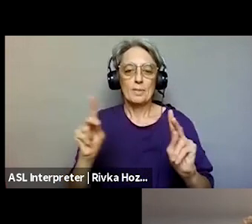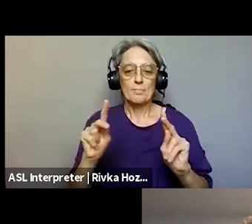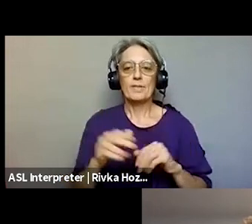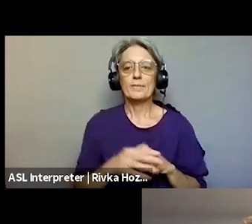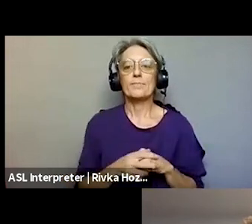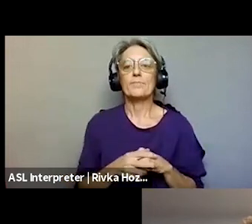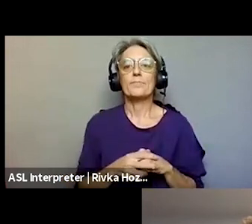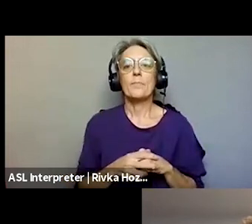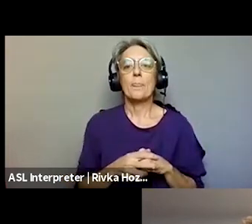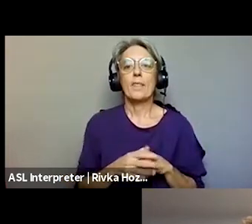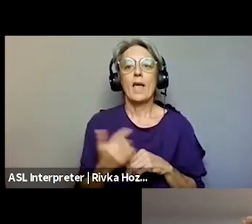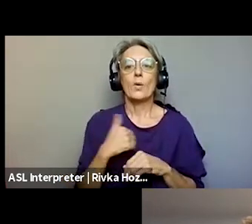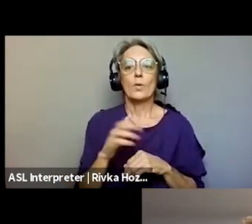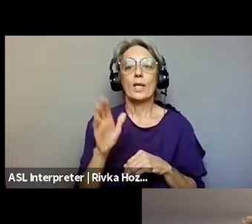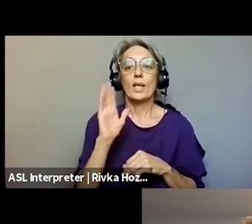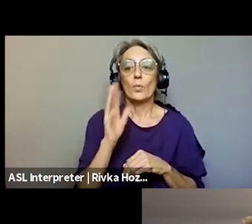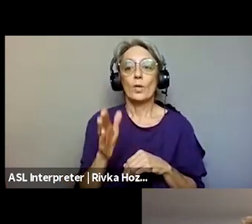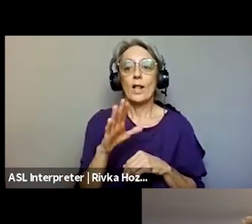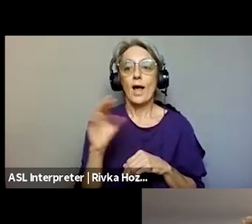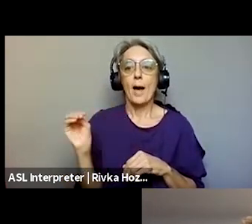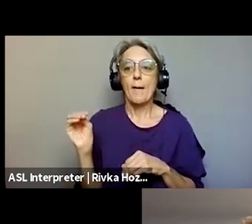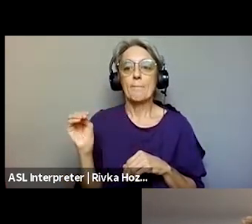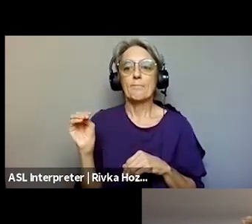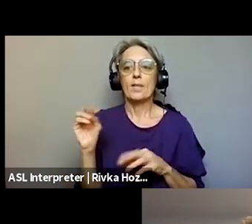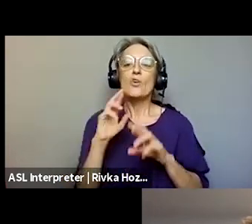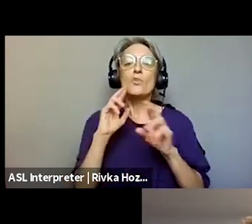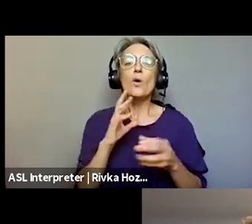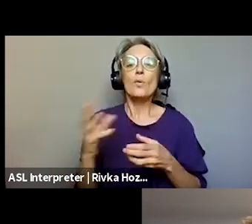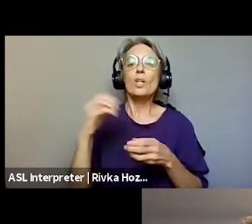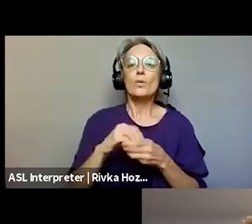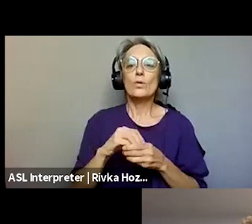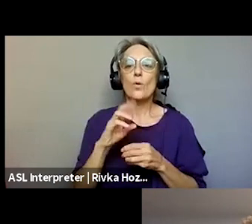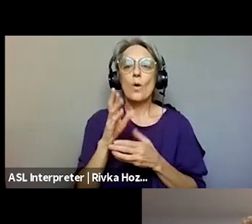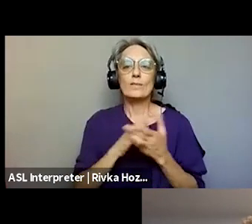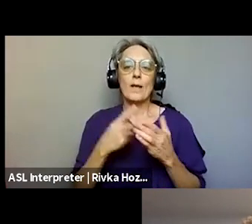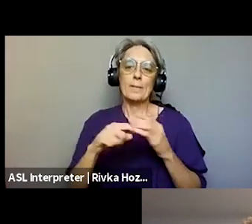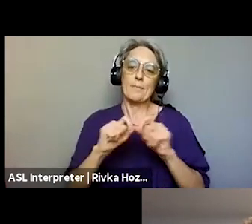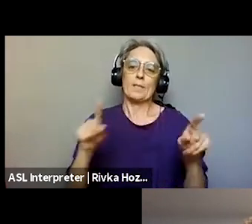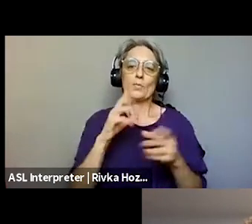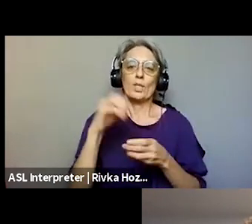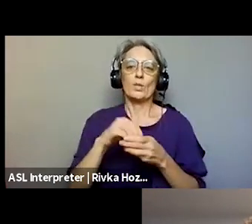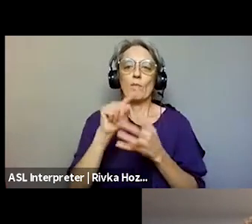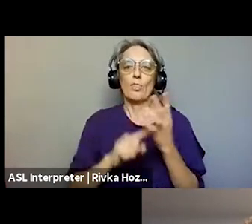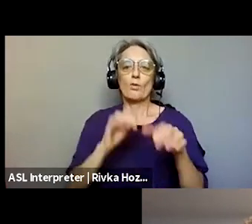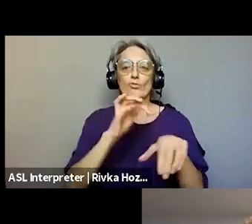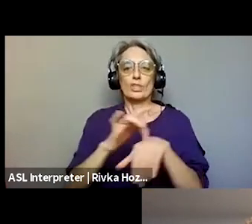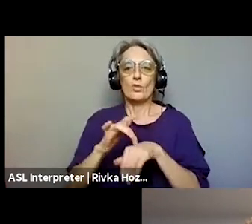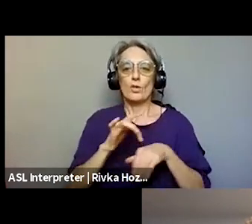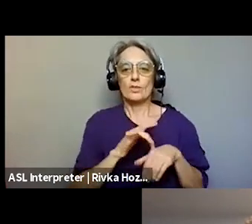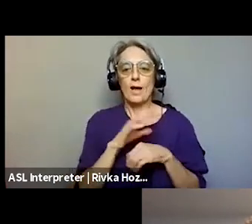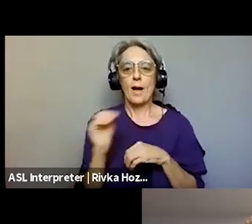And the report will include or some emails will include those resources that have come up over the